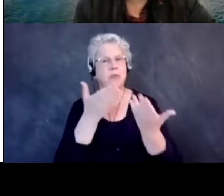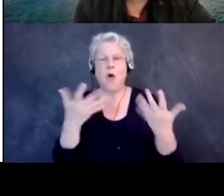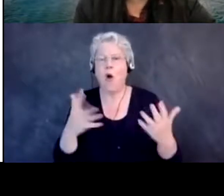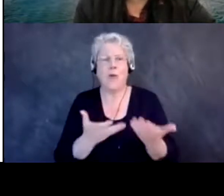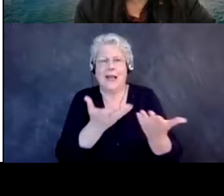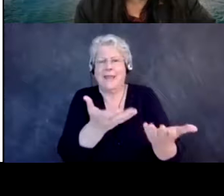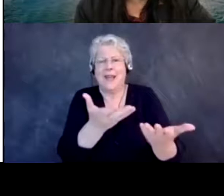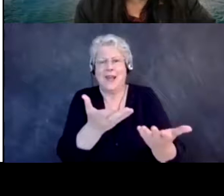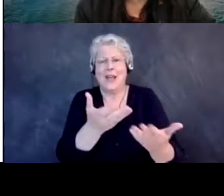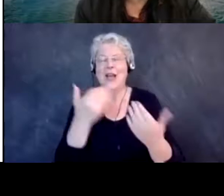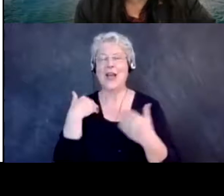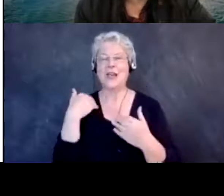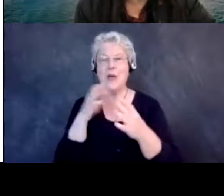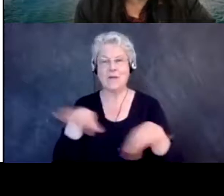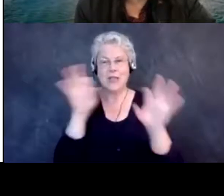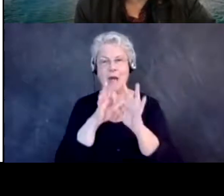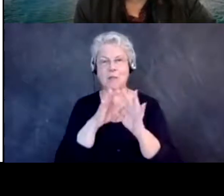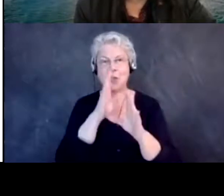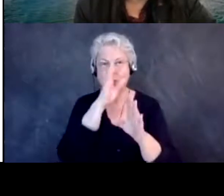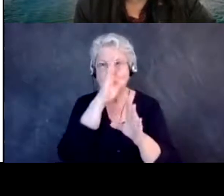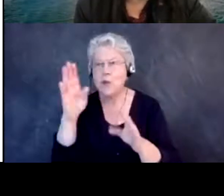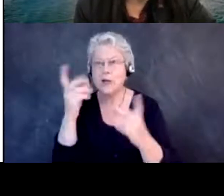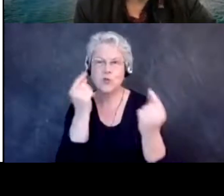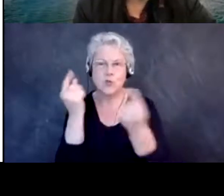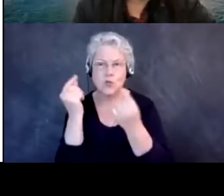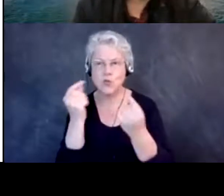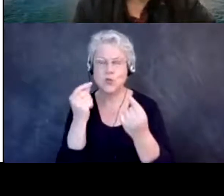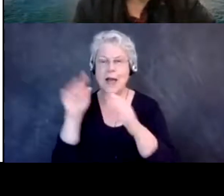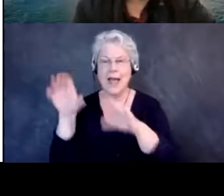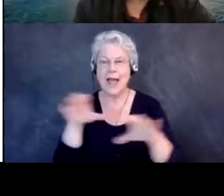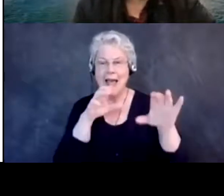the key directions from the community support. You have the key action items or tasks. You